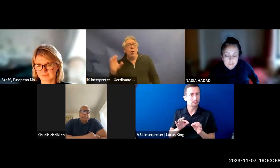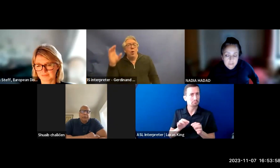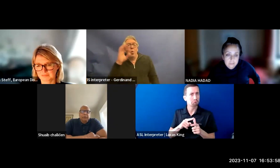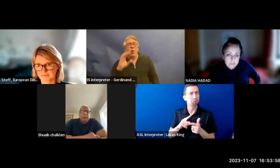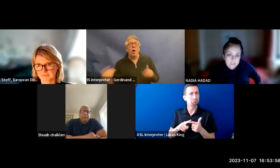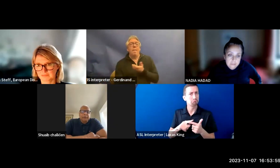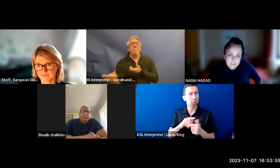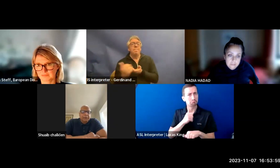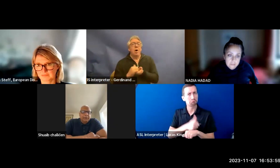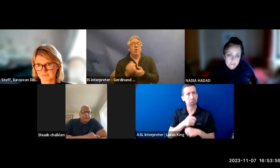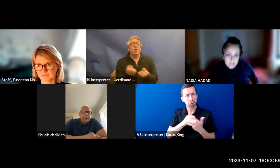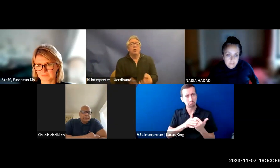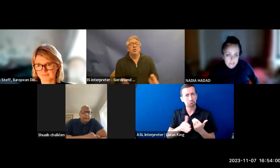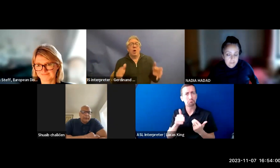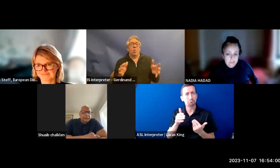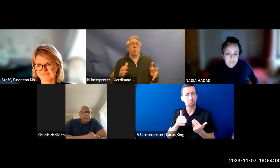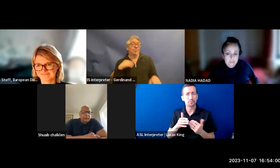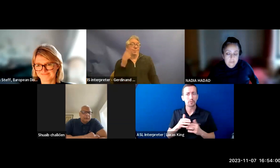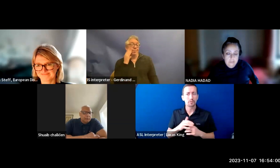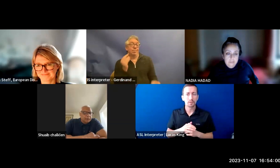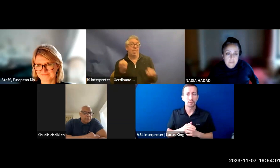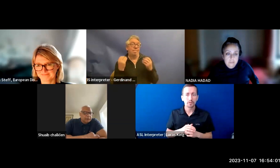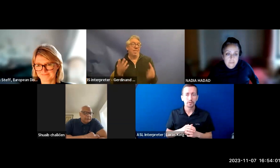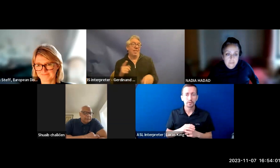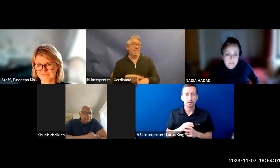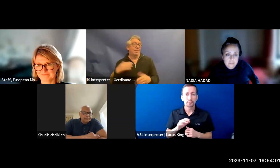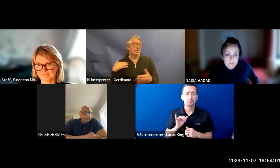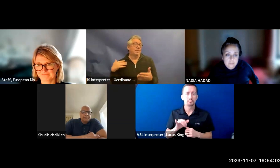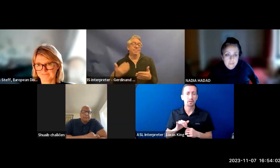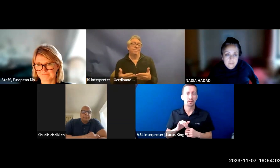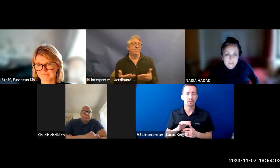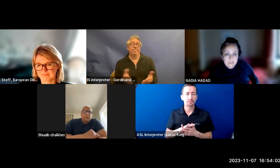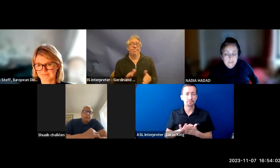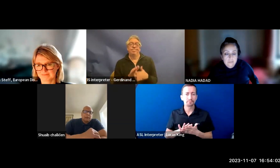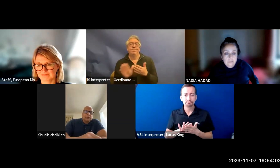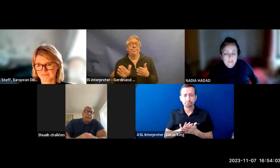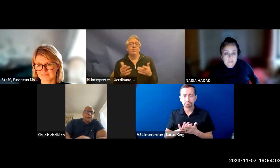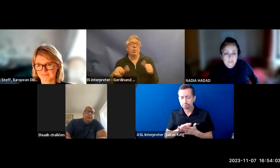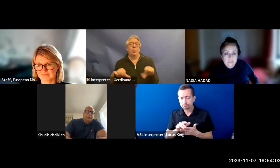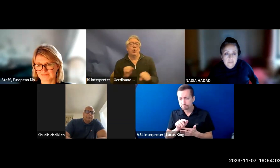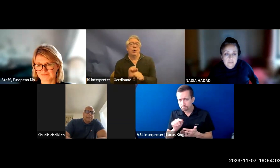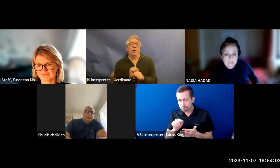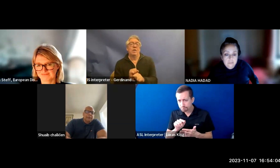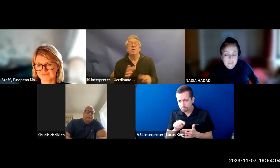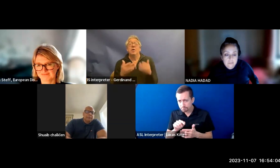As we often experience. That is counterproductive. Thank you, Marion.